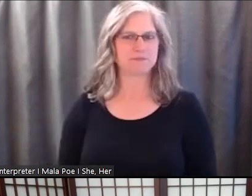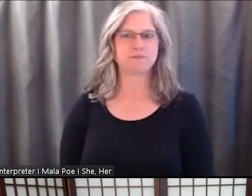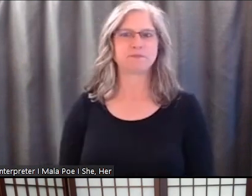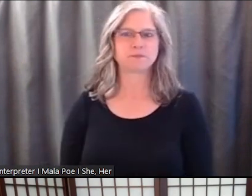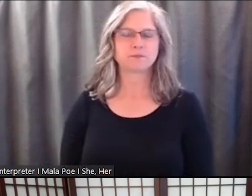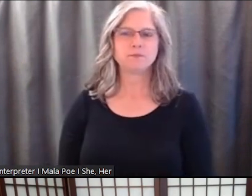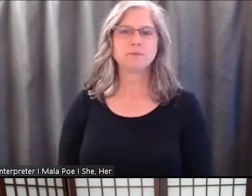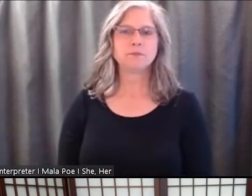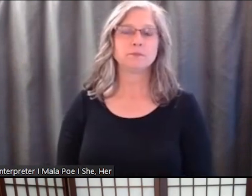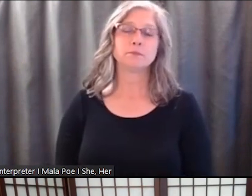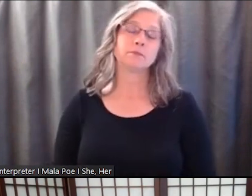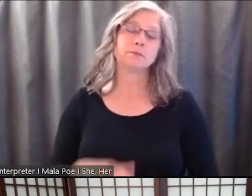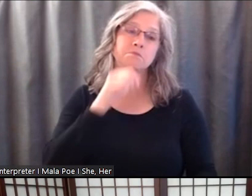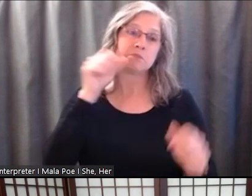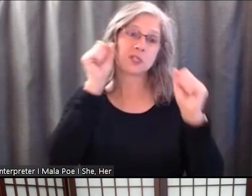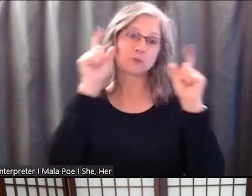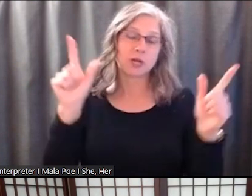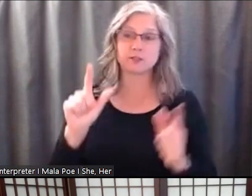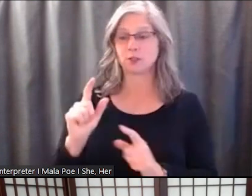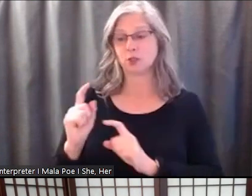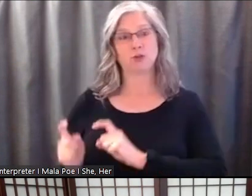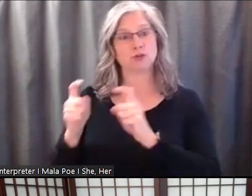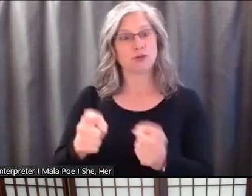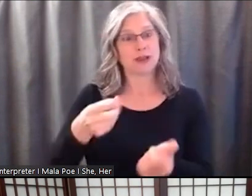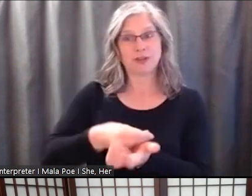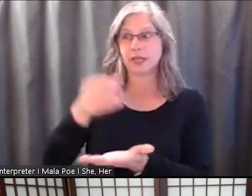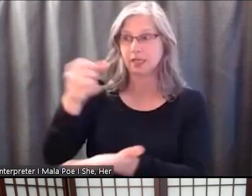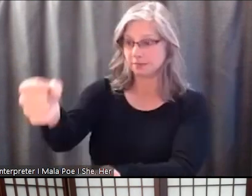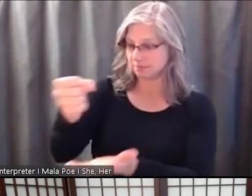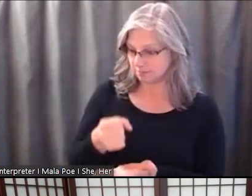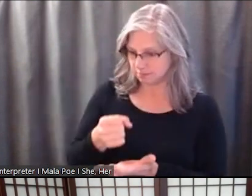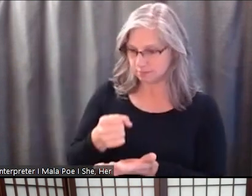And not surprisingly, grant funding is prioritized for languages with few nativespeakers.